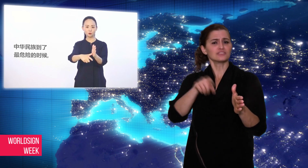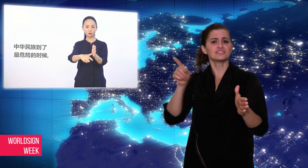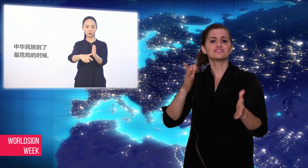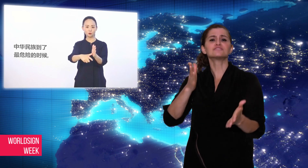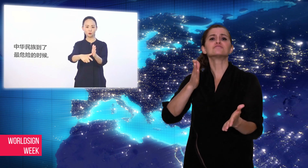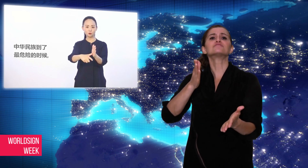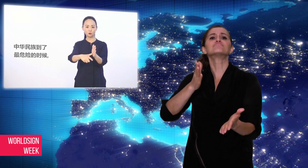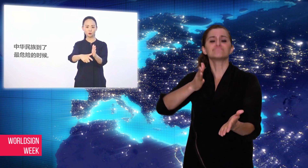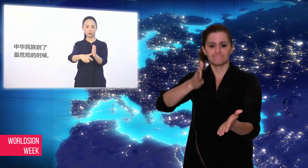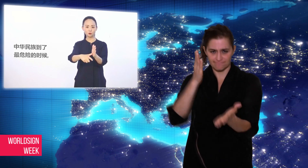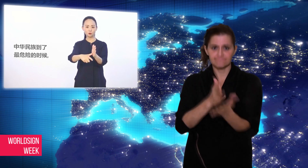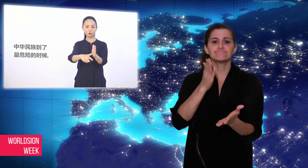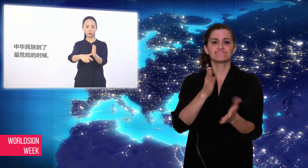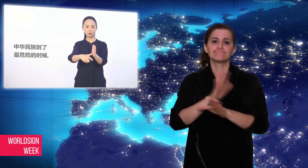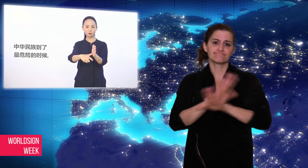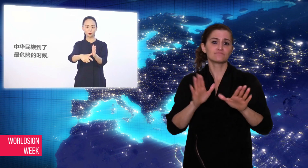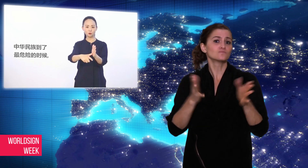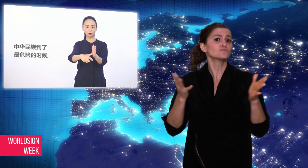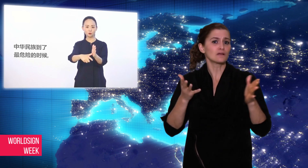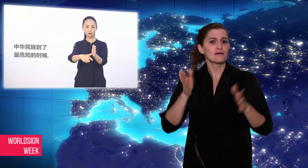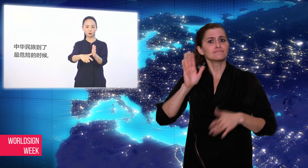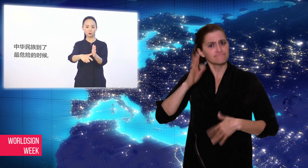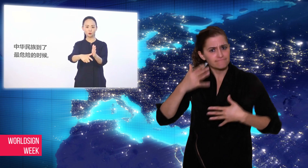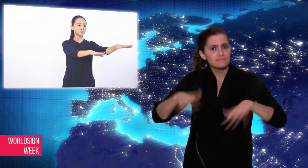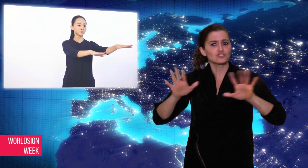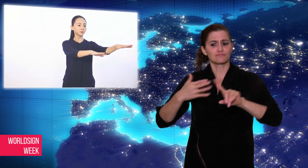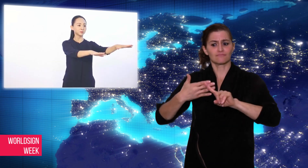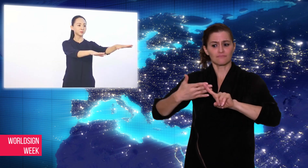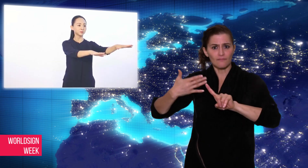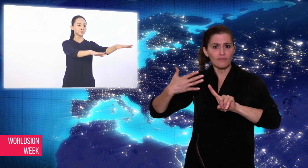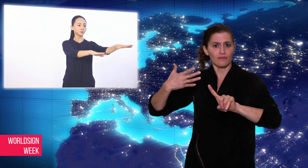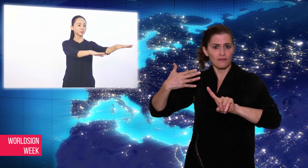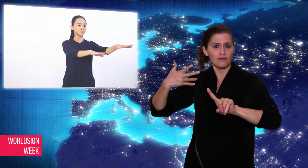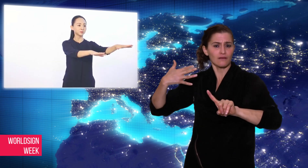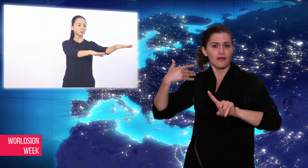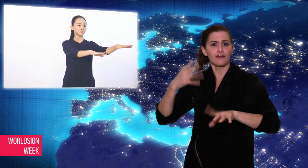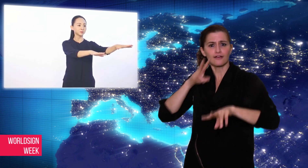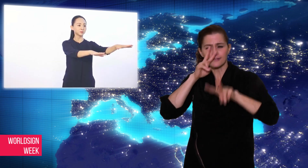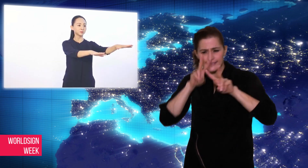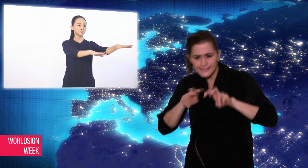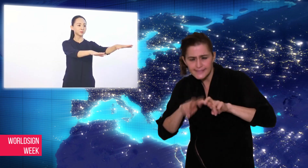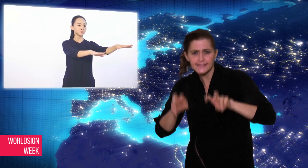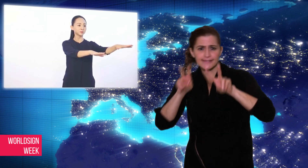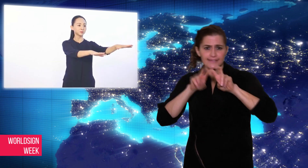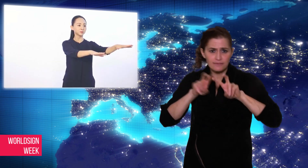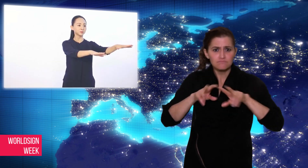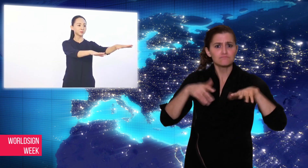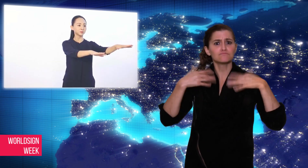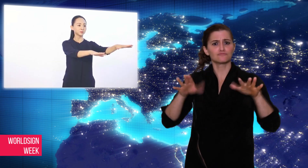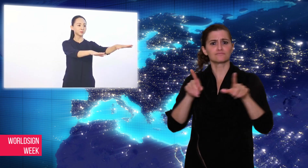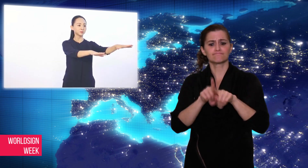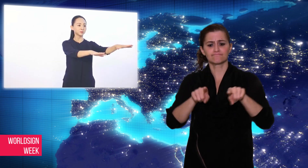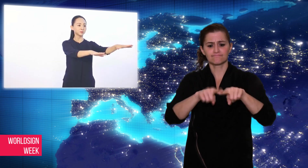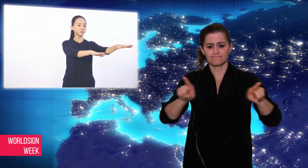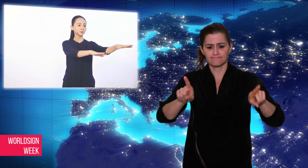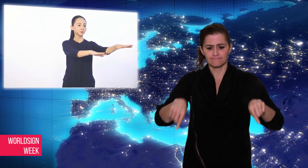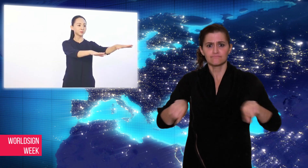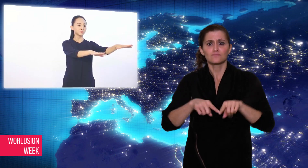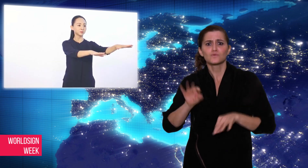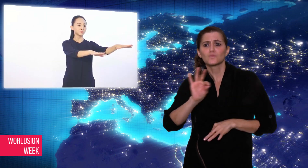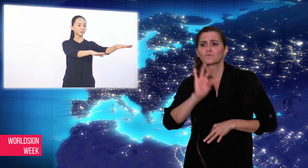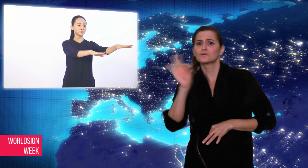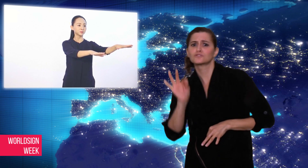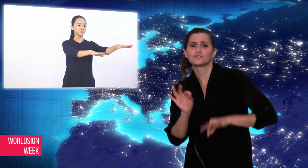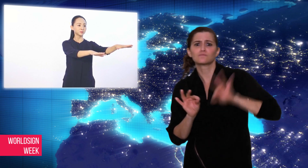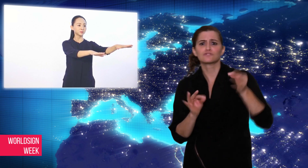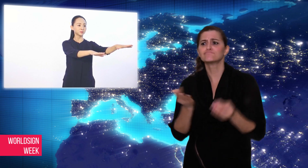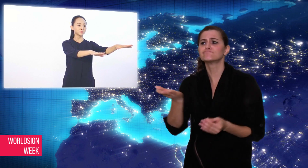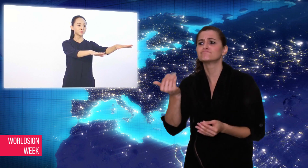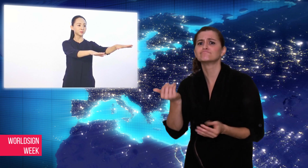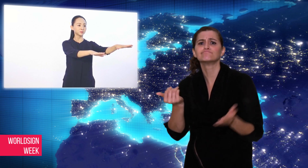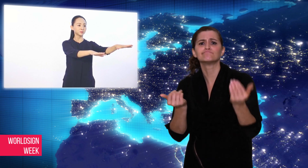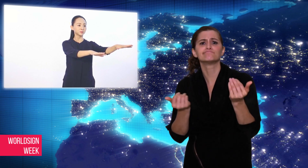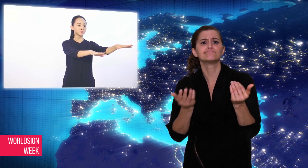finalized after extensive research